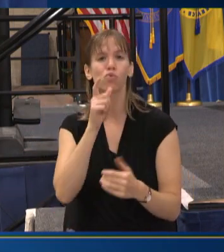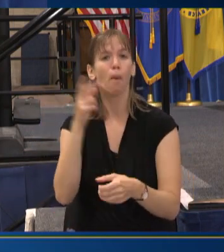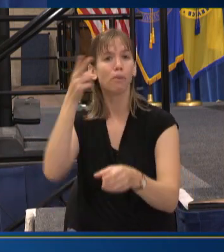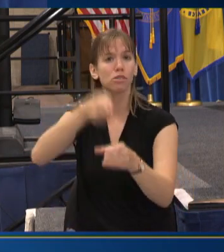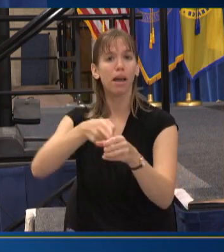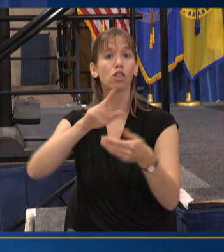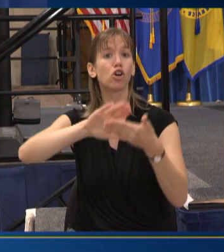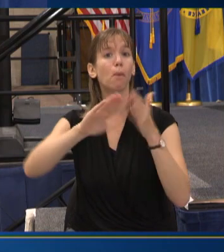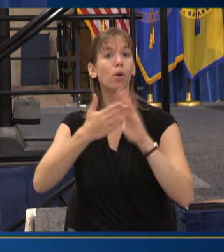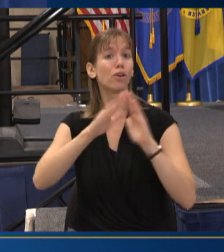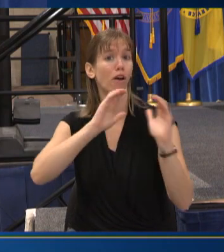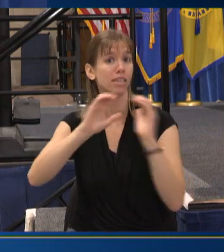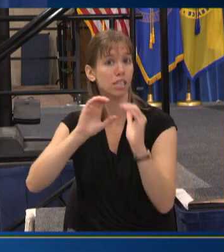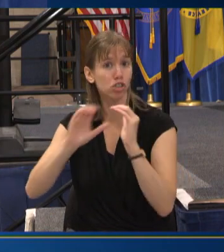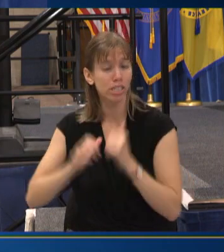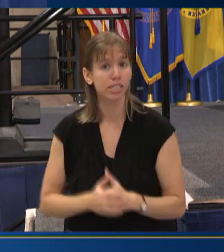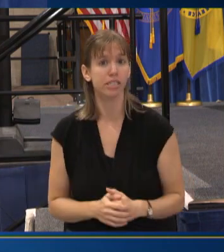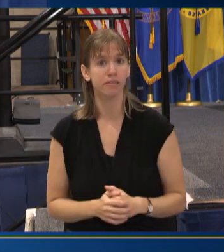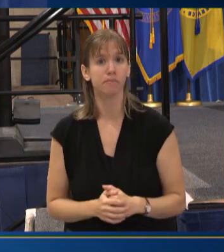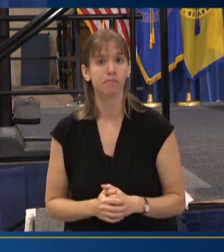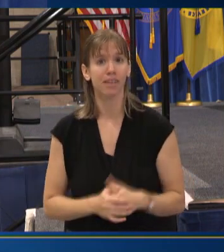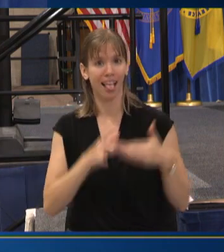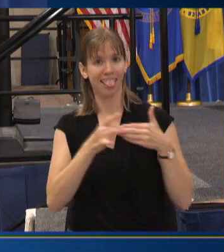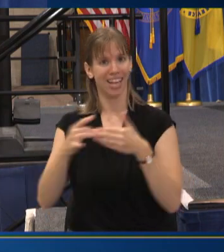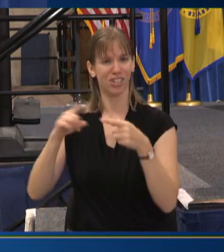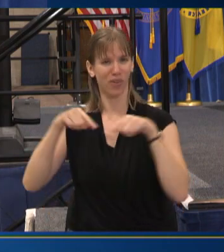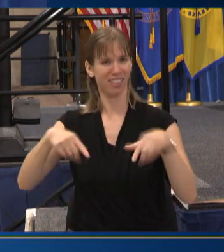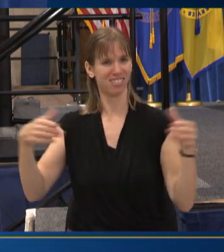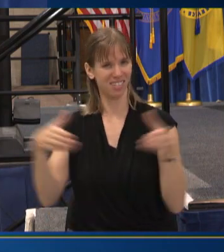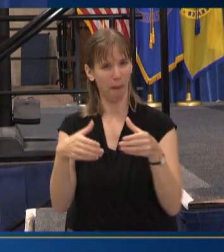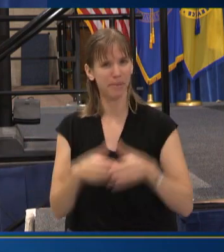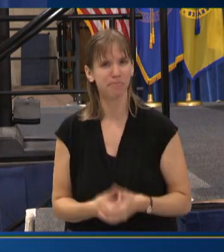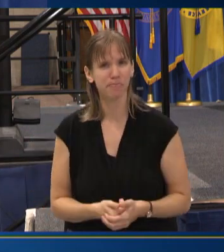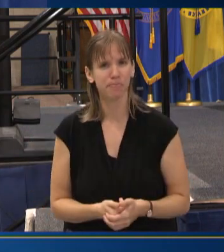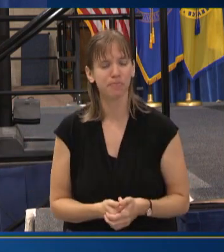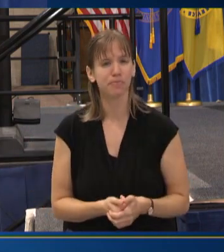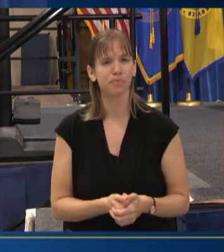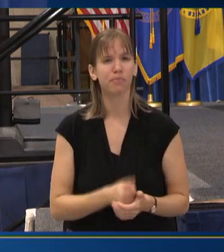community conversations leading up to this summit. Your knowledge, expertise and local